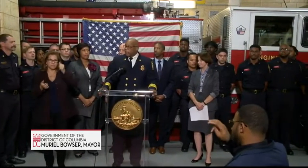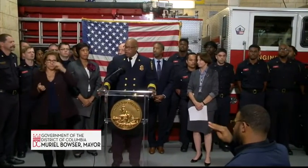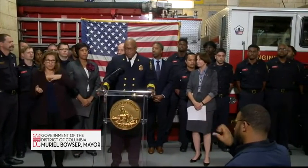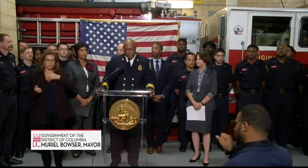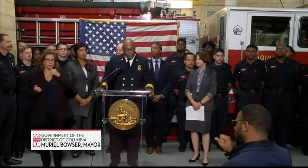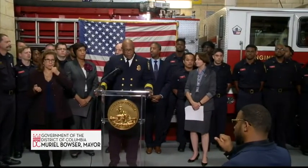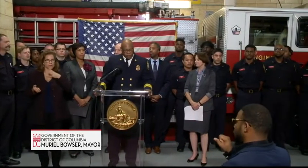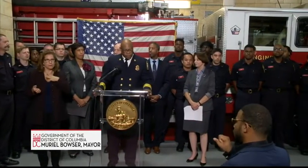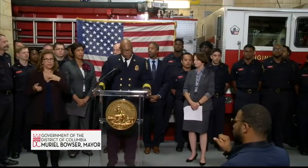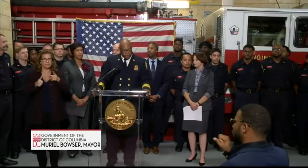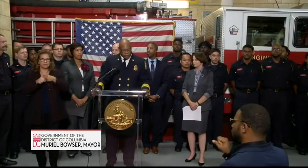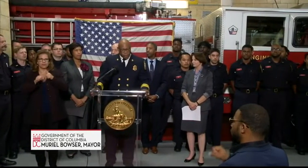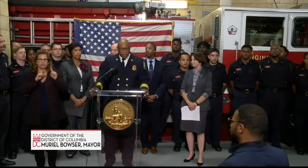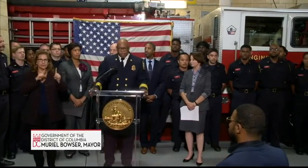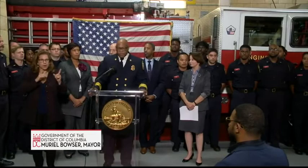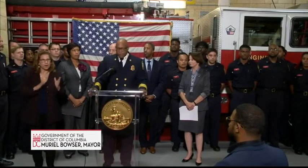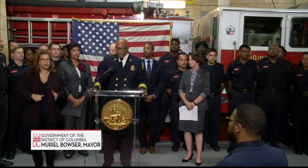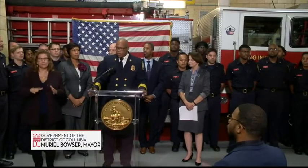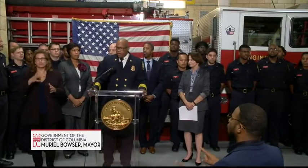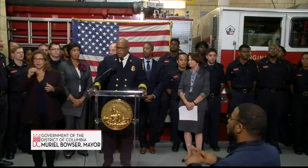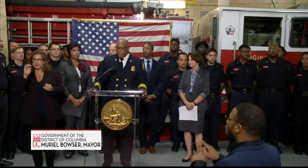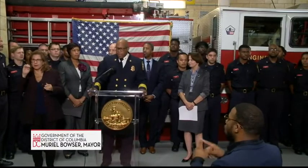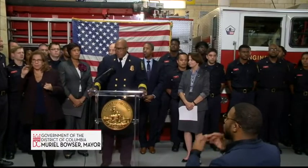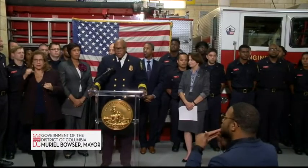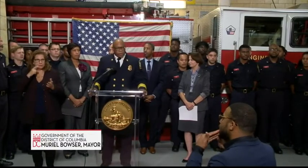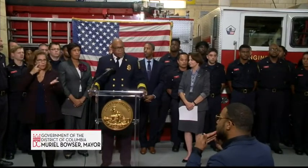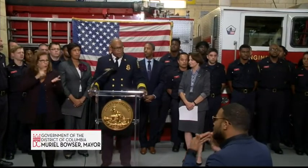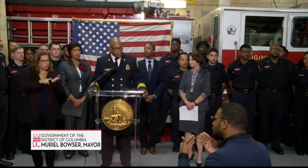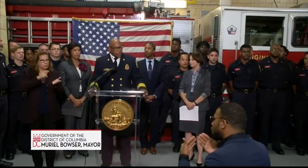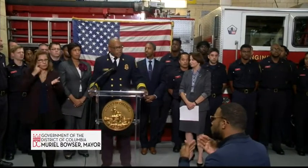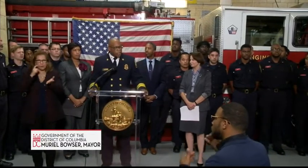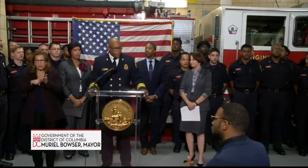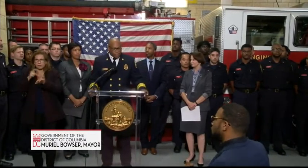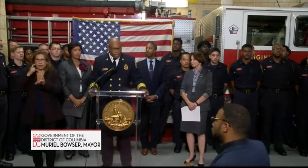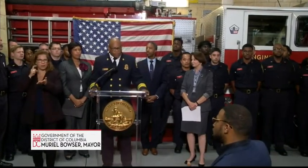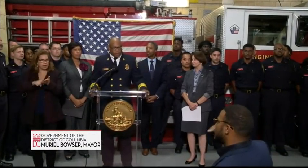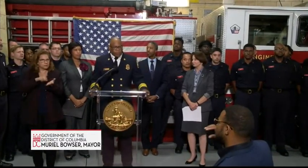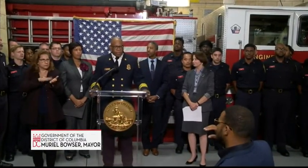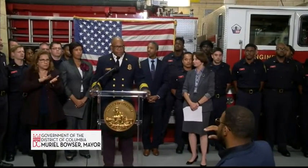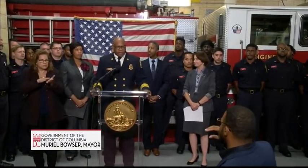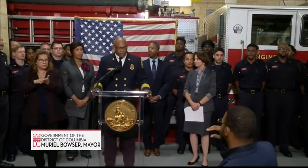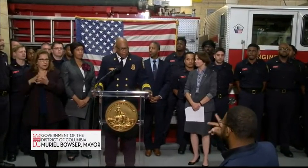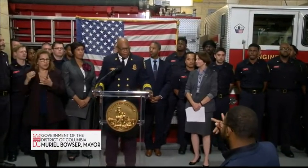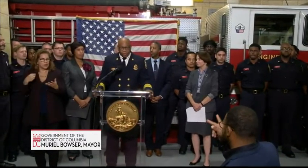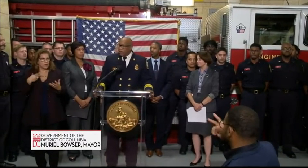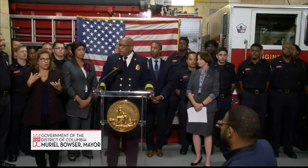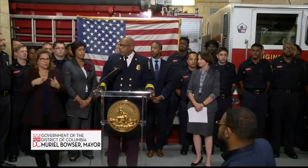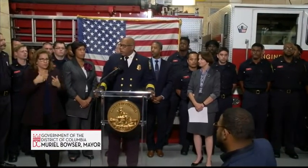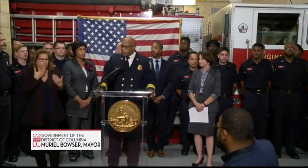THIS SOMBER ANNIVERSARY. ALSO THANK YOU TO CHAIRMAN MENDELSON AND COUNCILMEMBER MCDUFFIE.